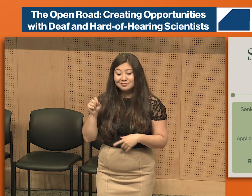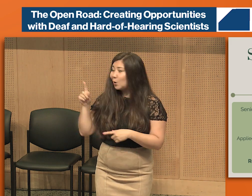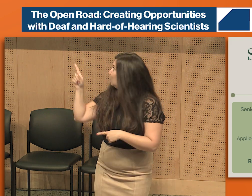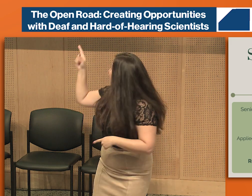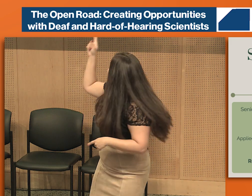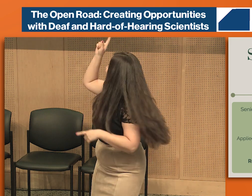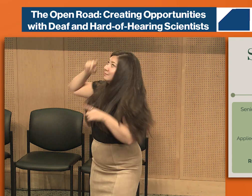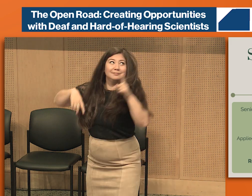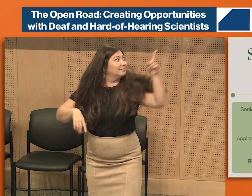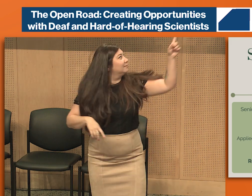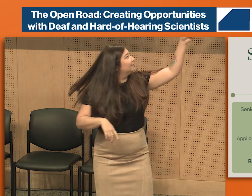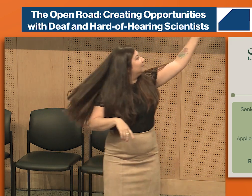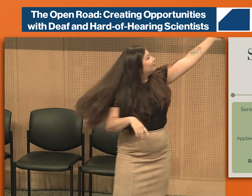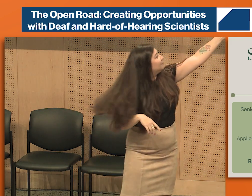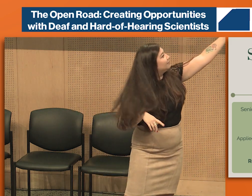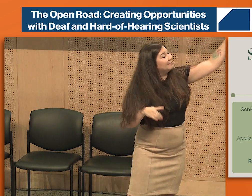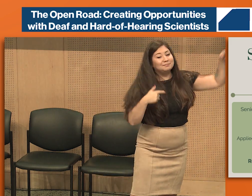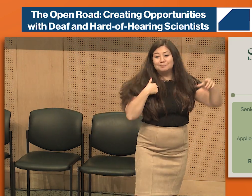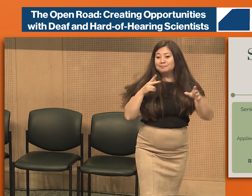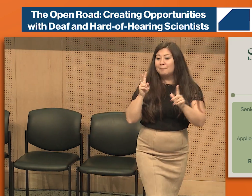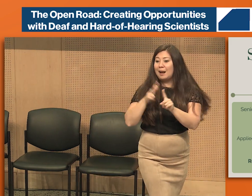a little bit more research,